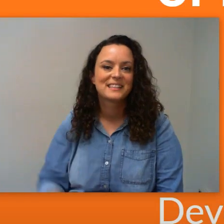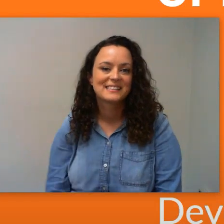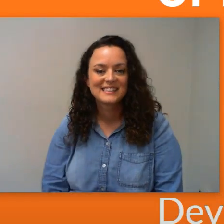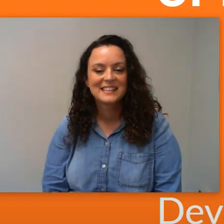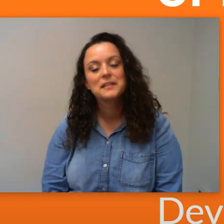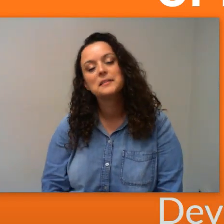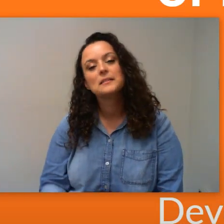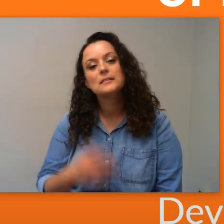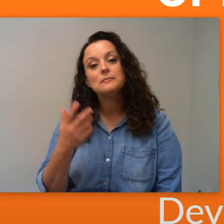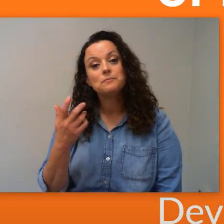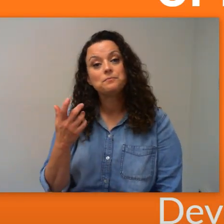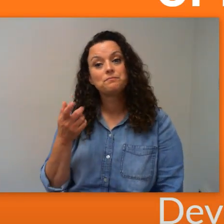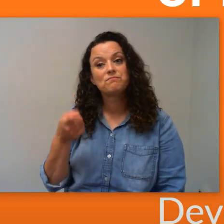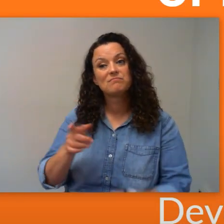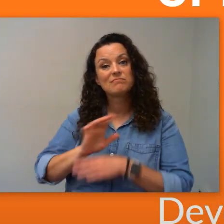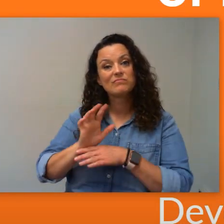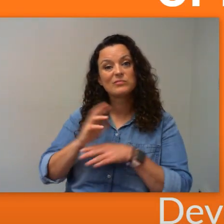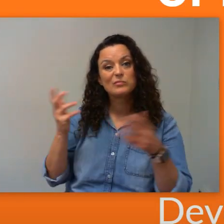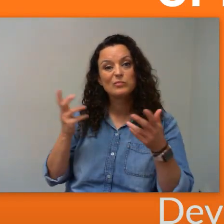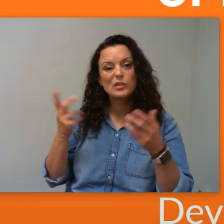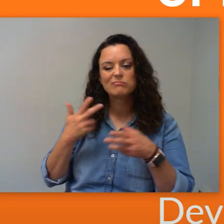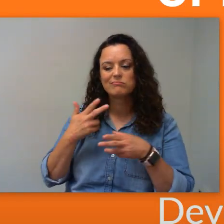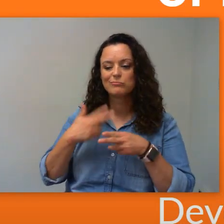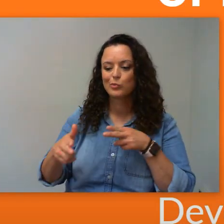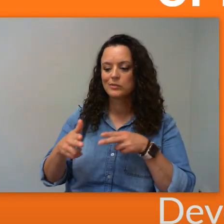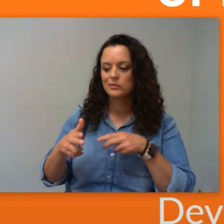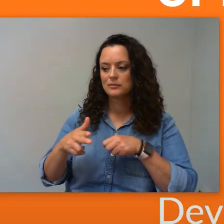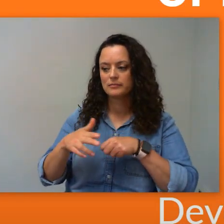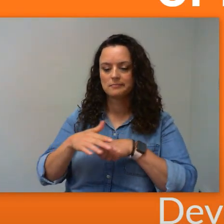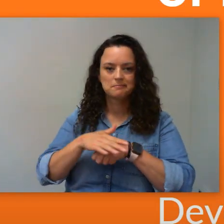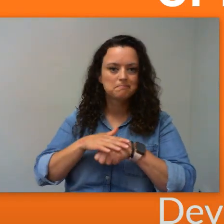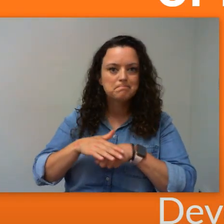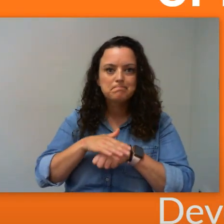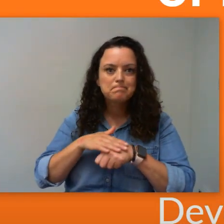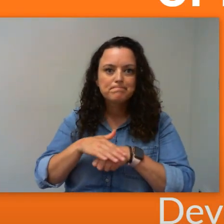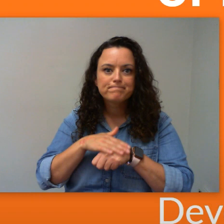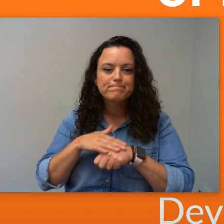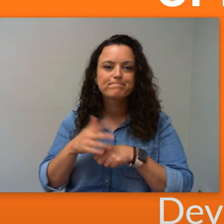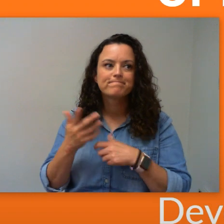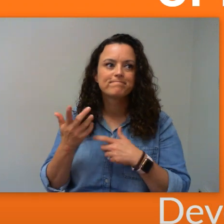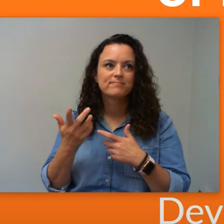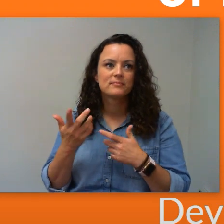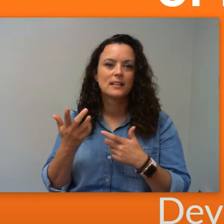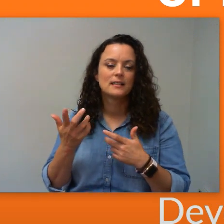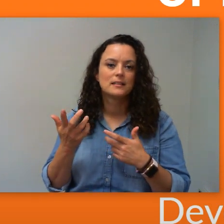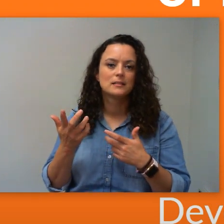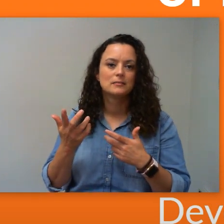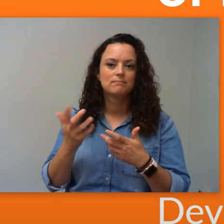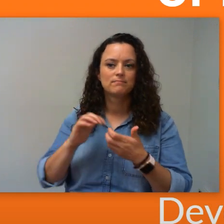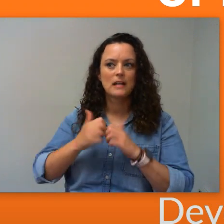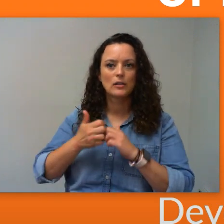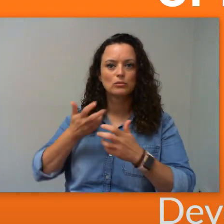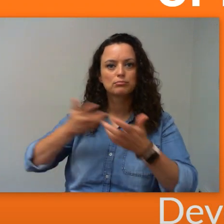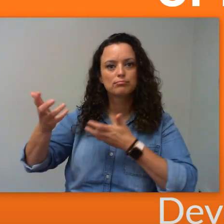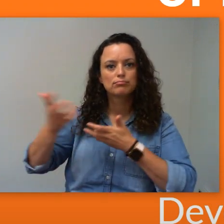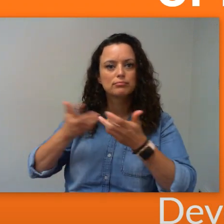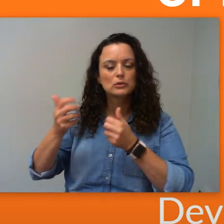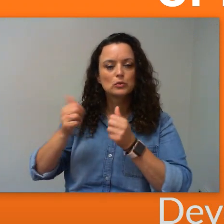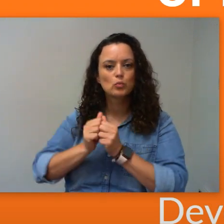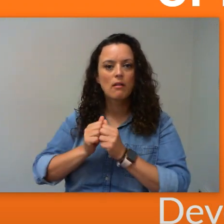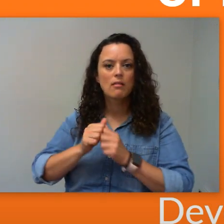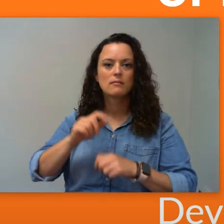this is going to be just a quick um overview of things you can do while working with a